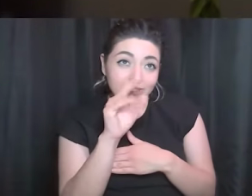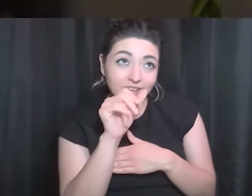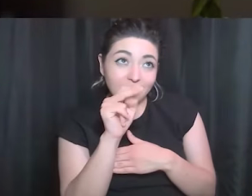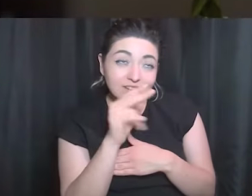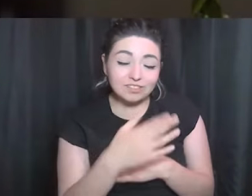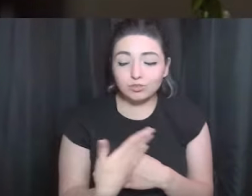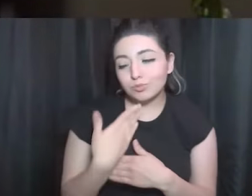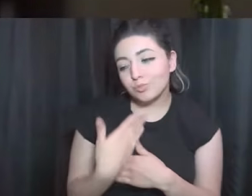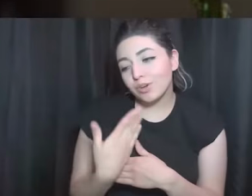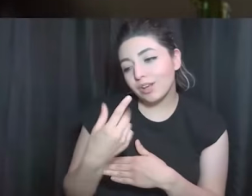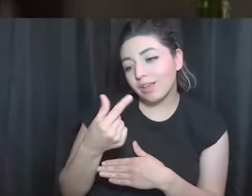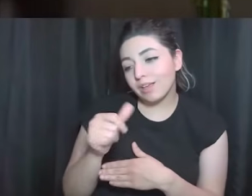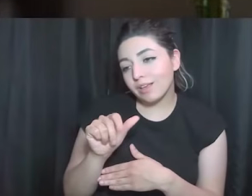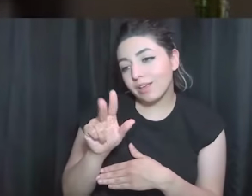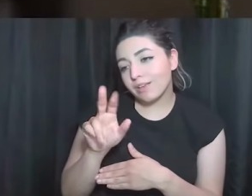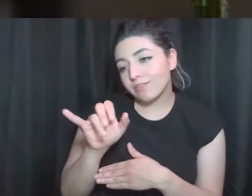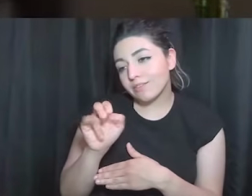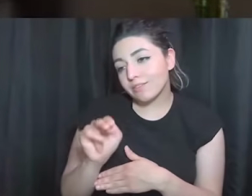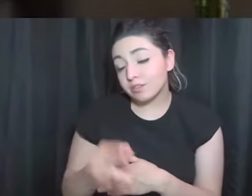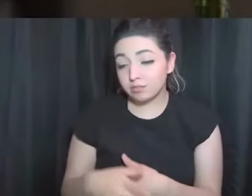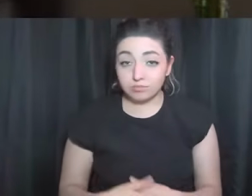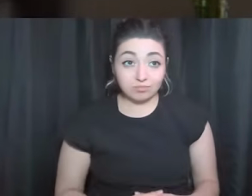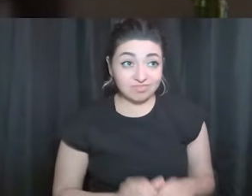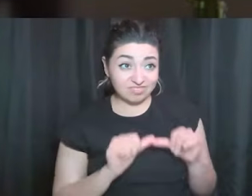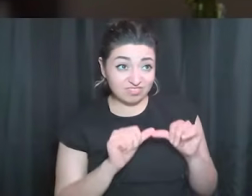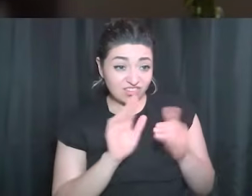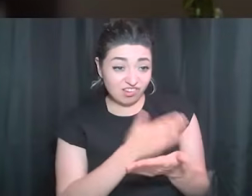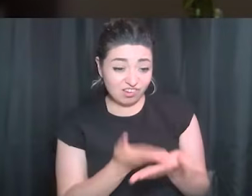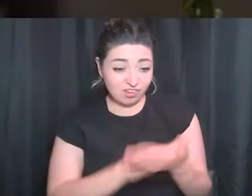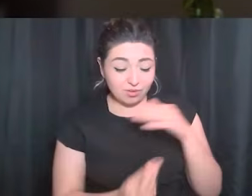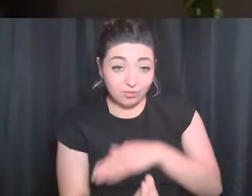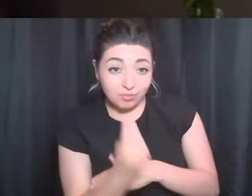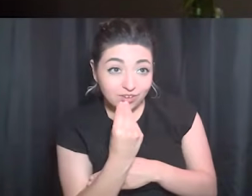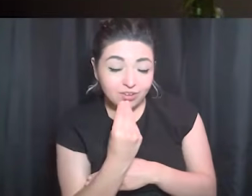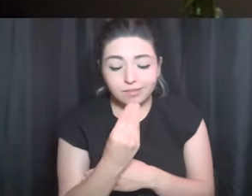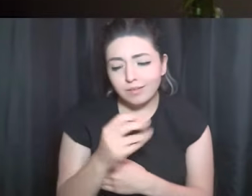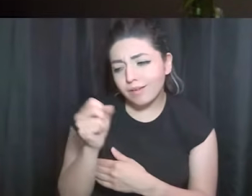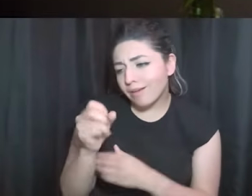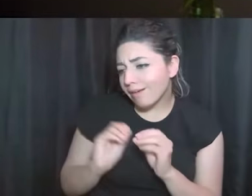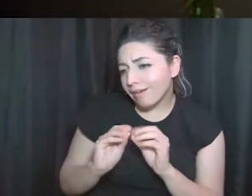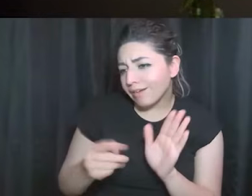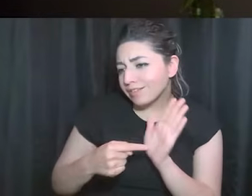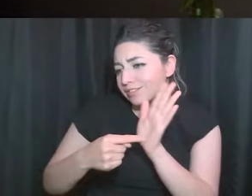Good morning, tin can. Good morning, Gavin. You still making me breakfast? Of course. It's a sign of affection.